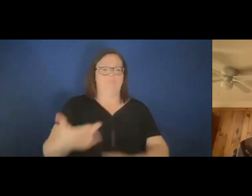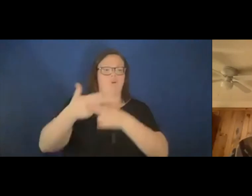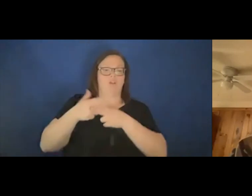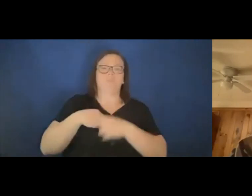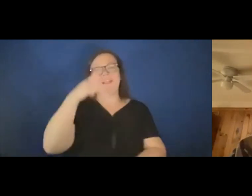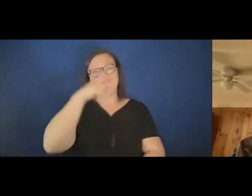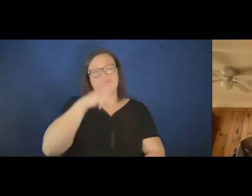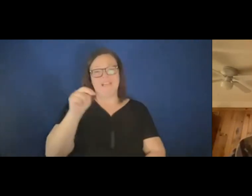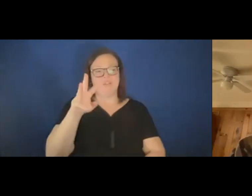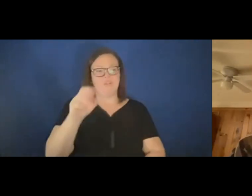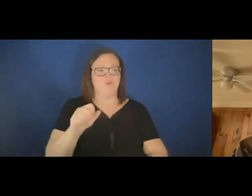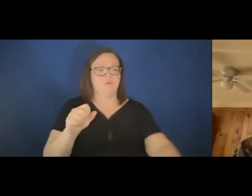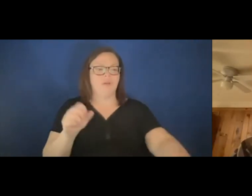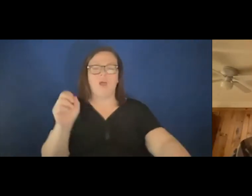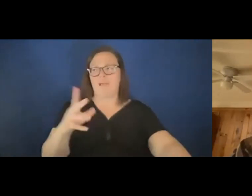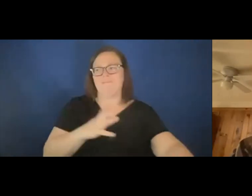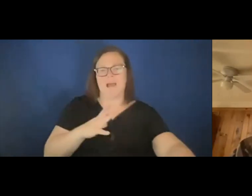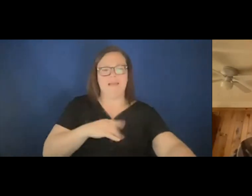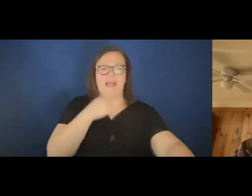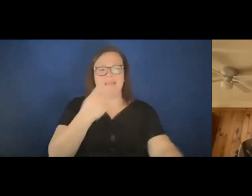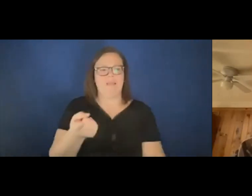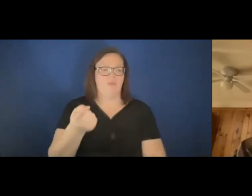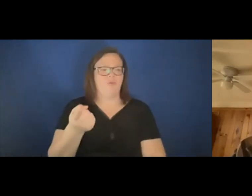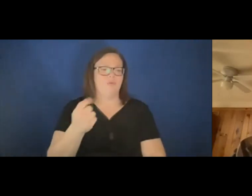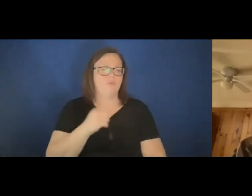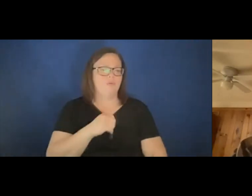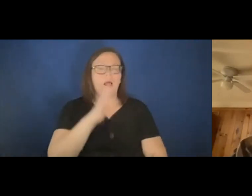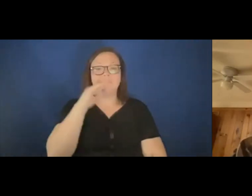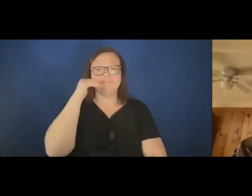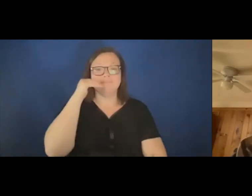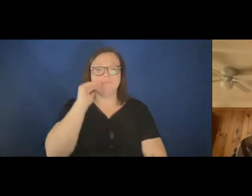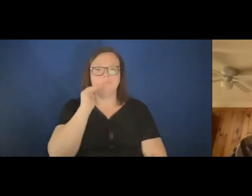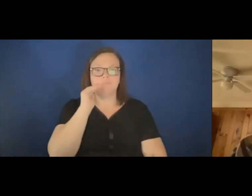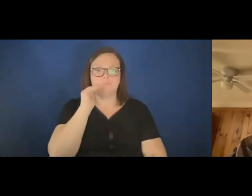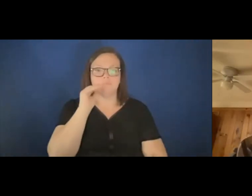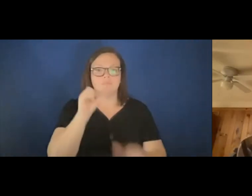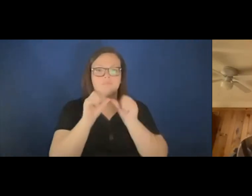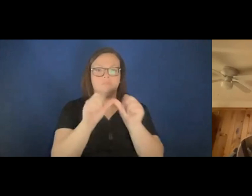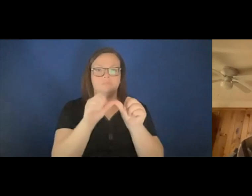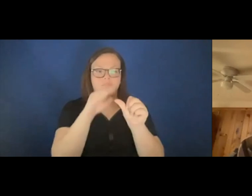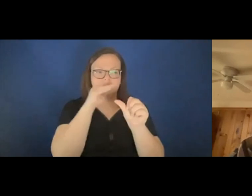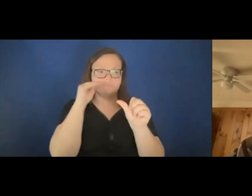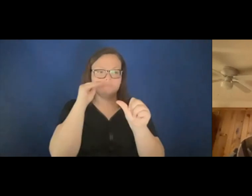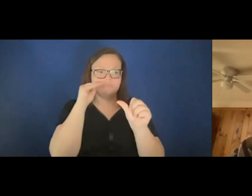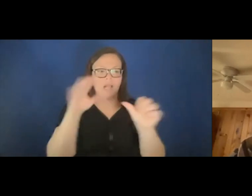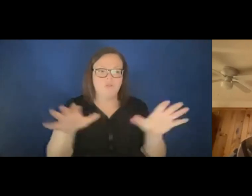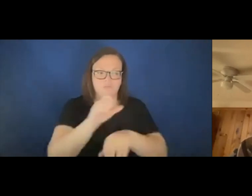Okay, fine, I tell her back. I don’t smile anymore. I do the job so well